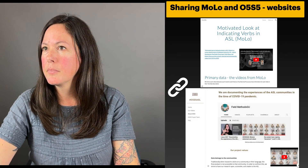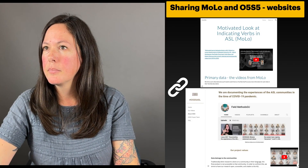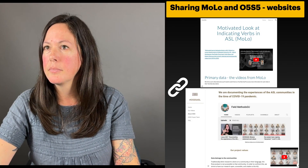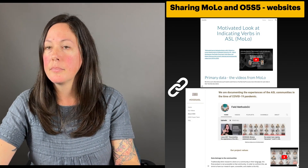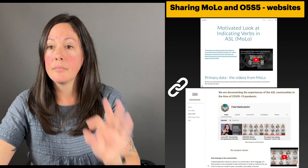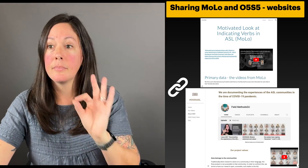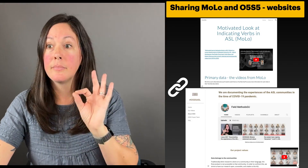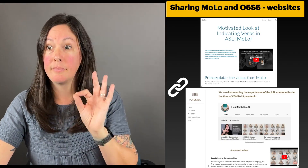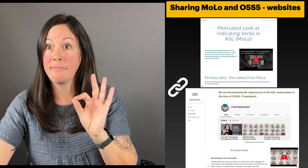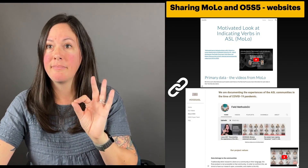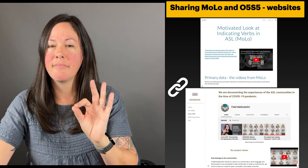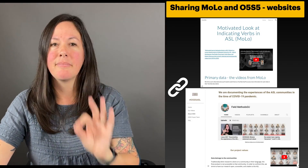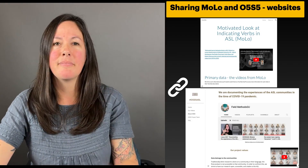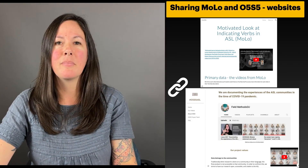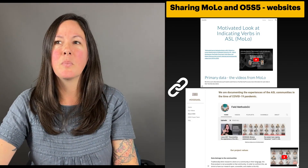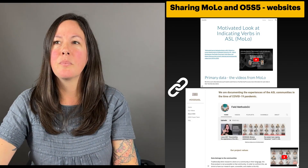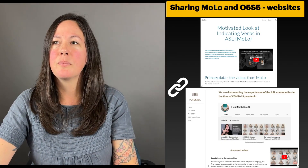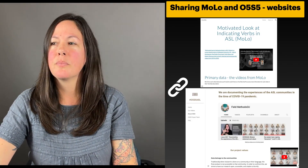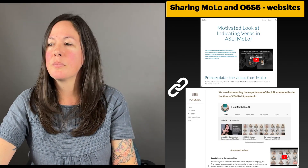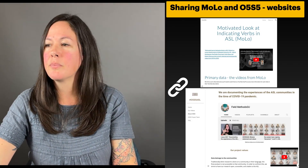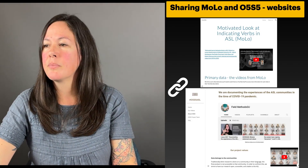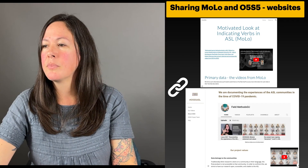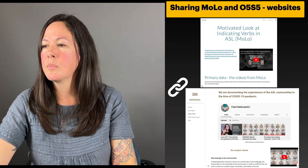now